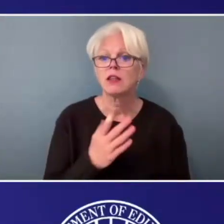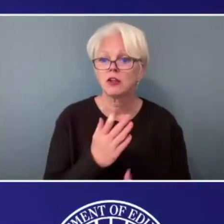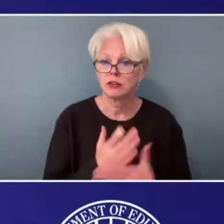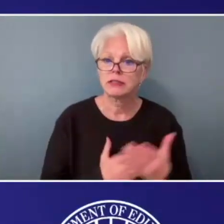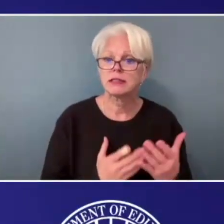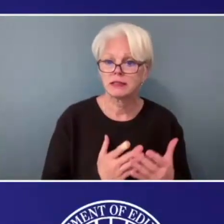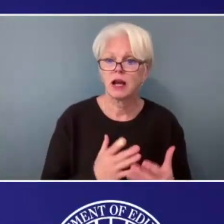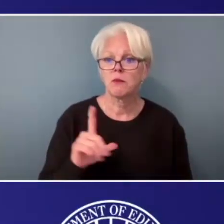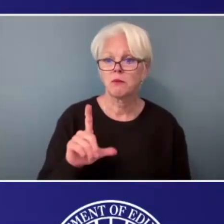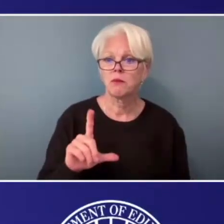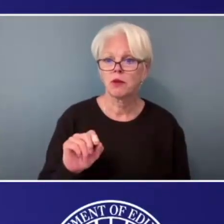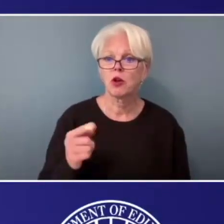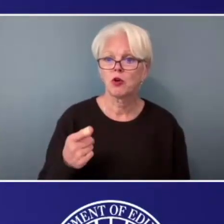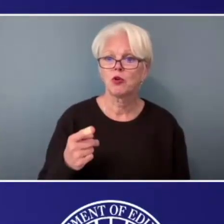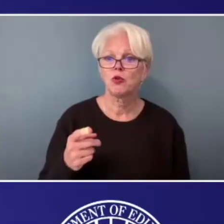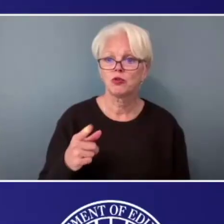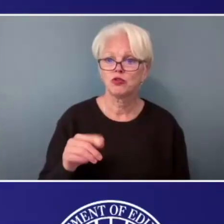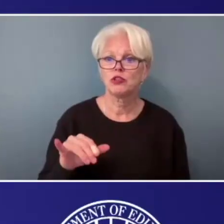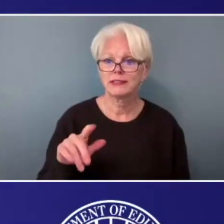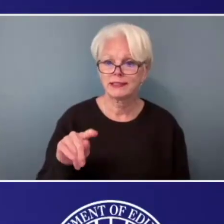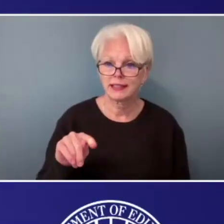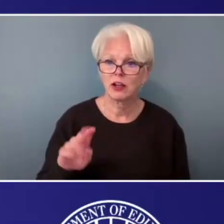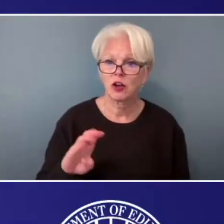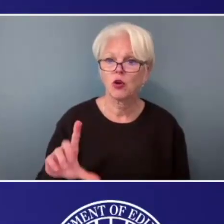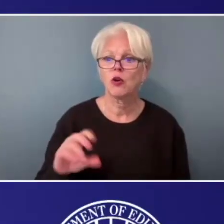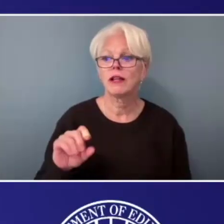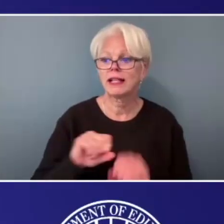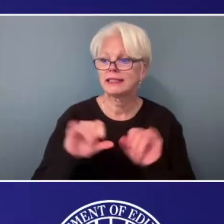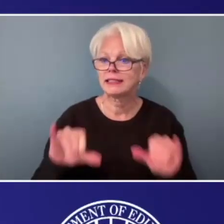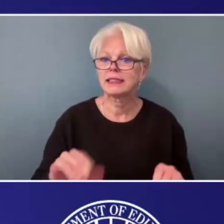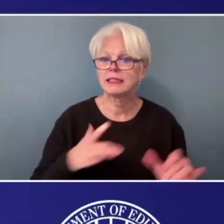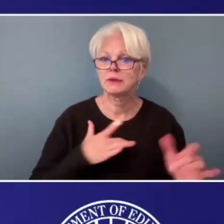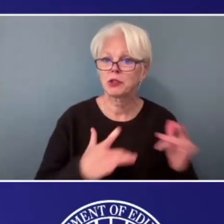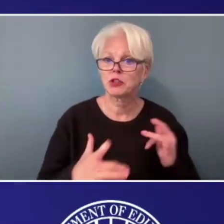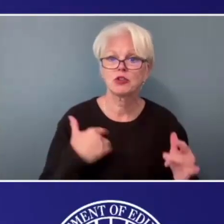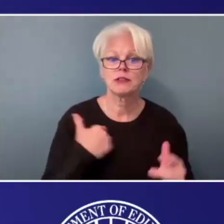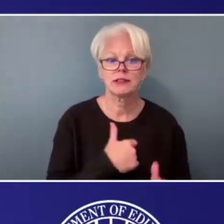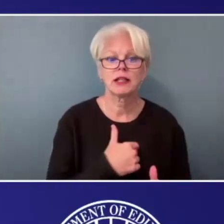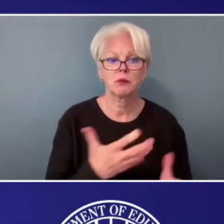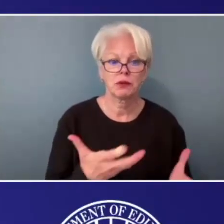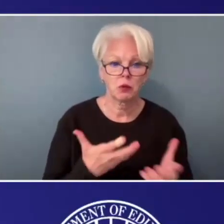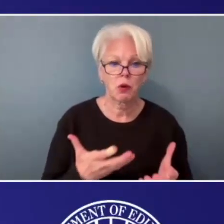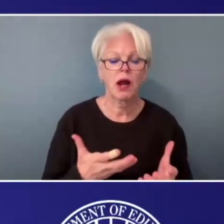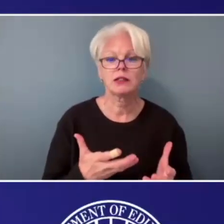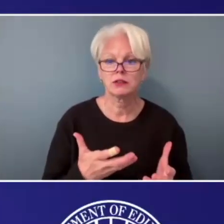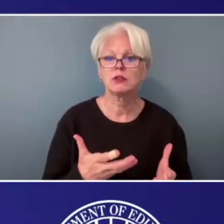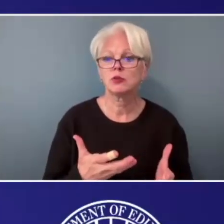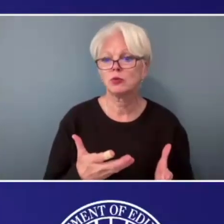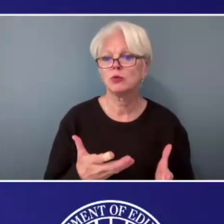system concerns that we want to take back and vet clearly and thoroughly.